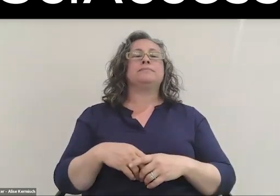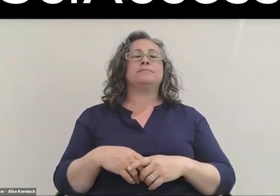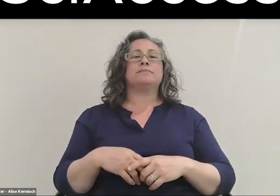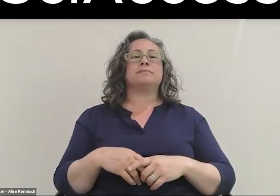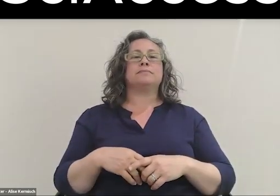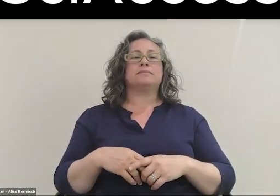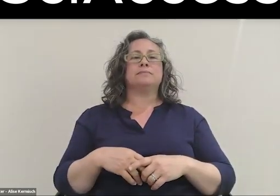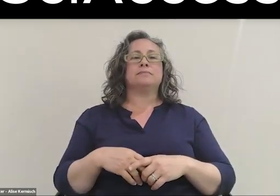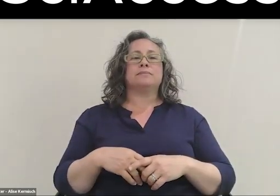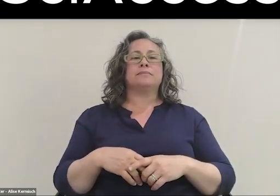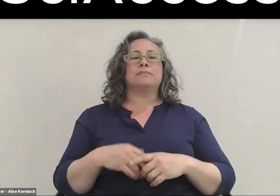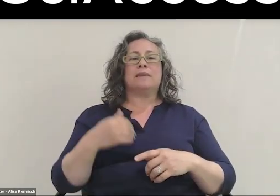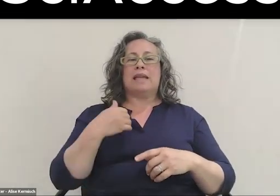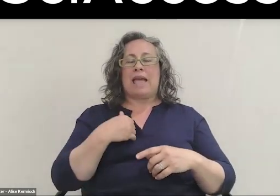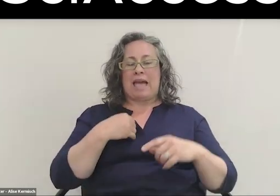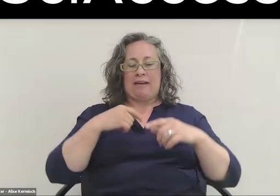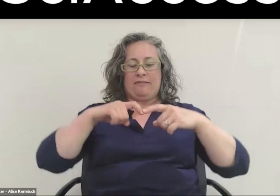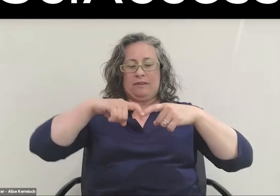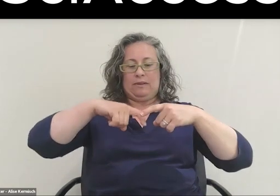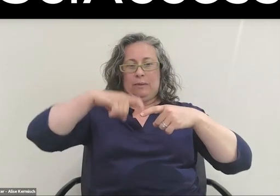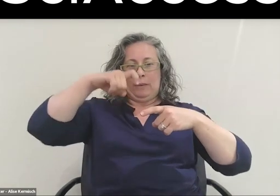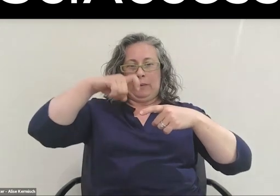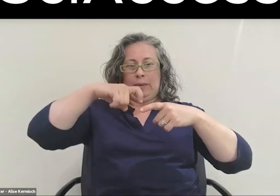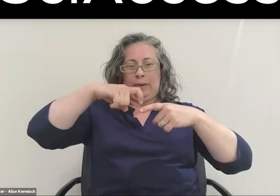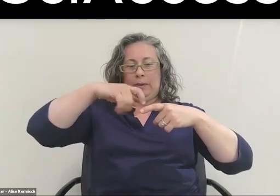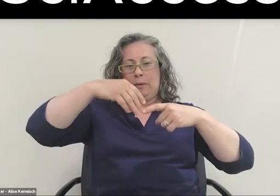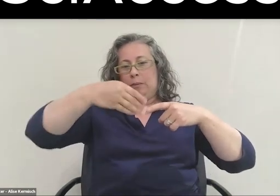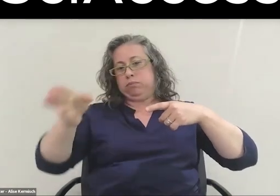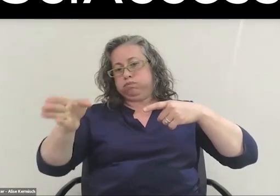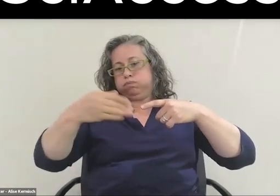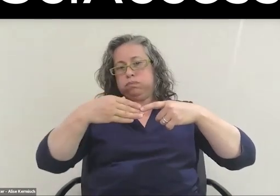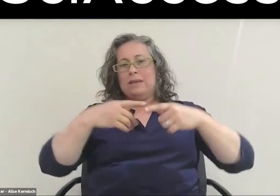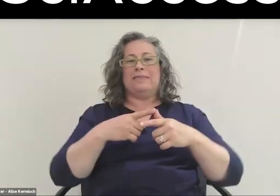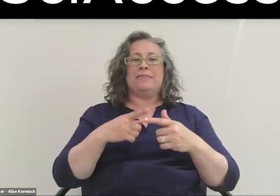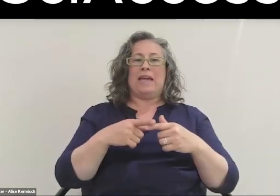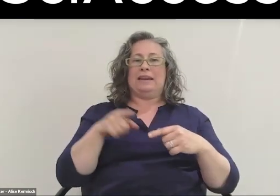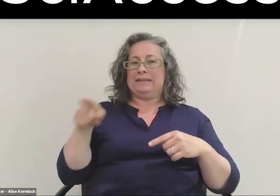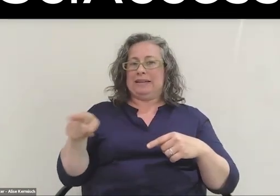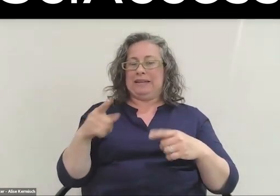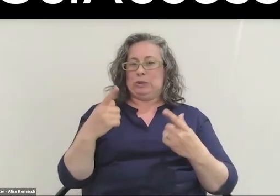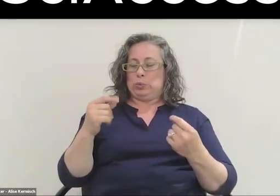and there's a stepper motor here to swing the door open, and all he has to do is hit this red button,